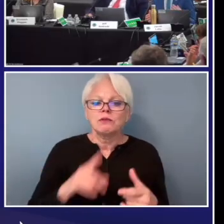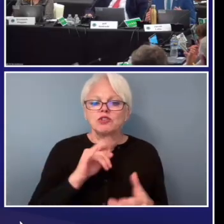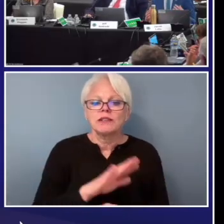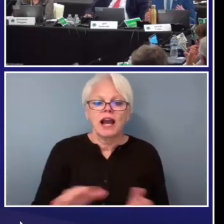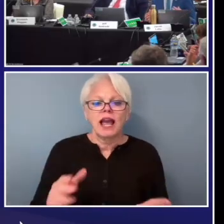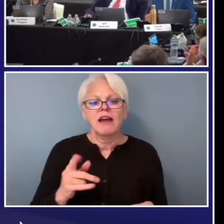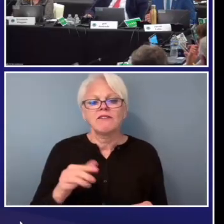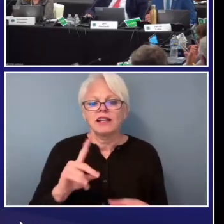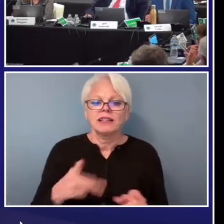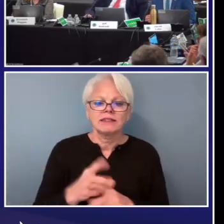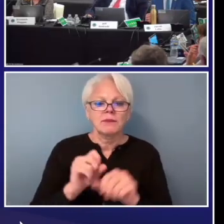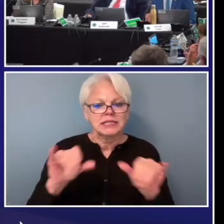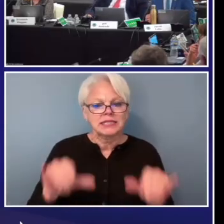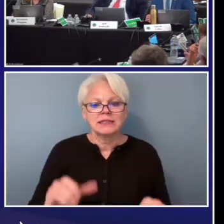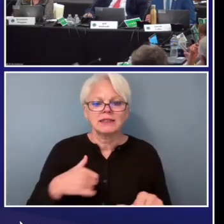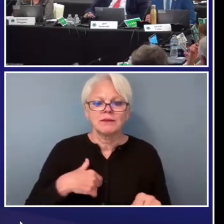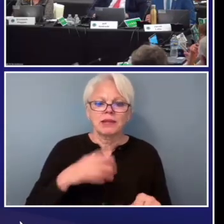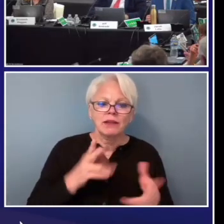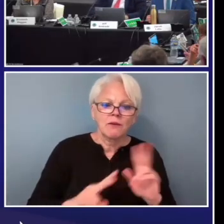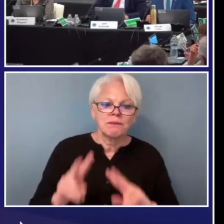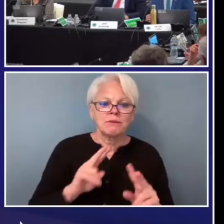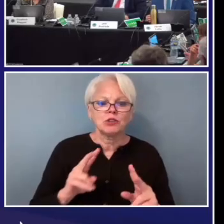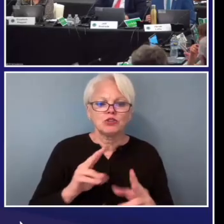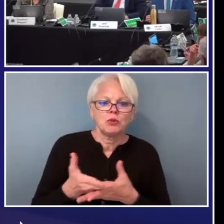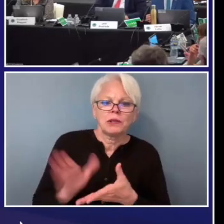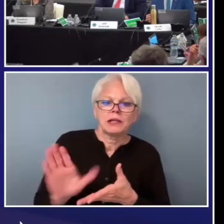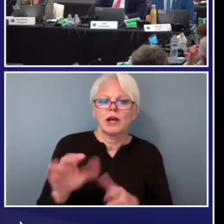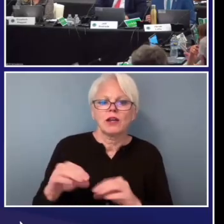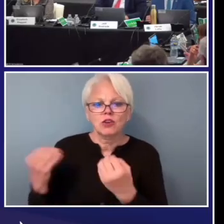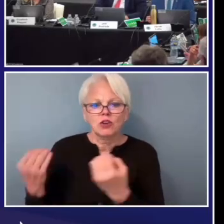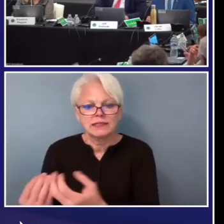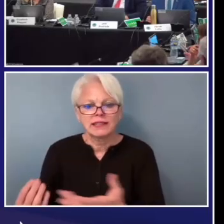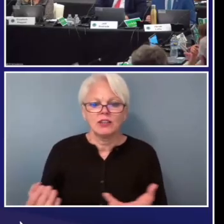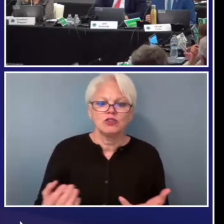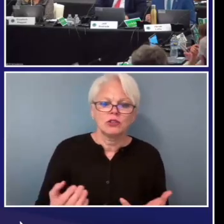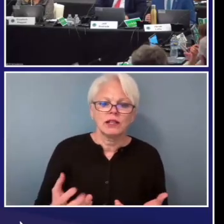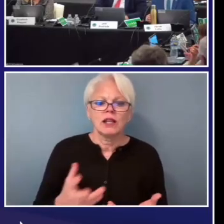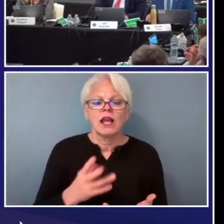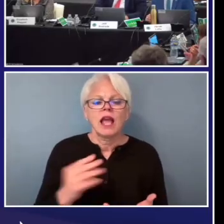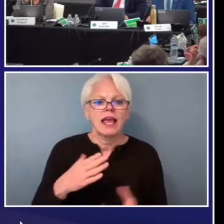from competition, but also to, you know, prevent them from dropping the standards for their own schools, um,